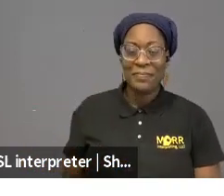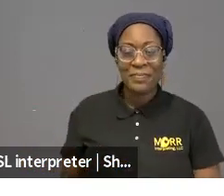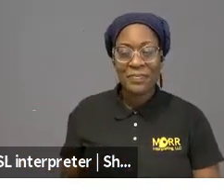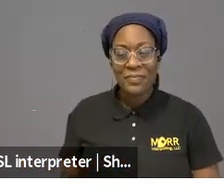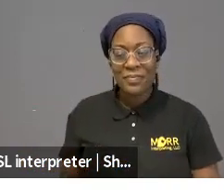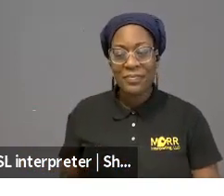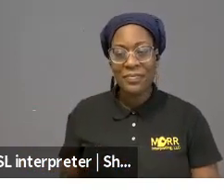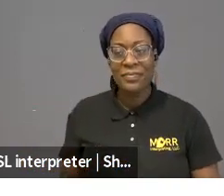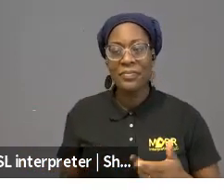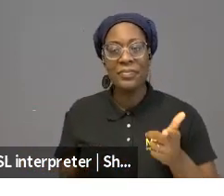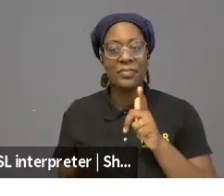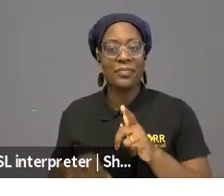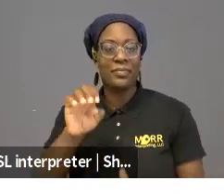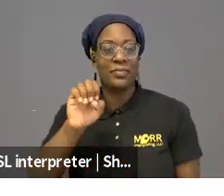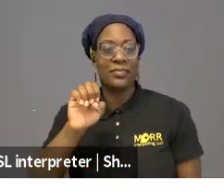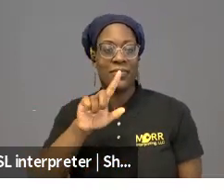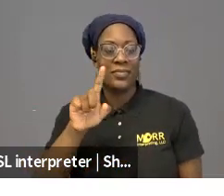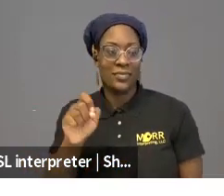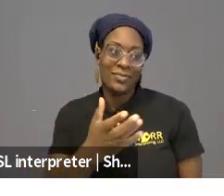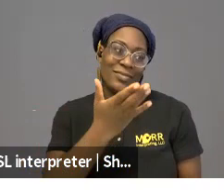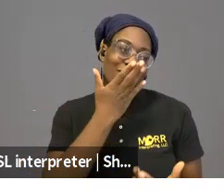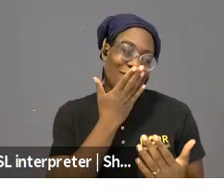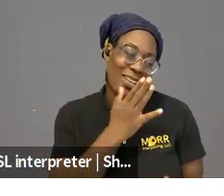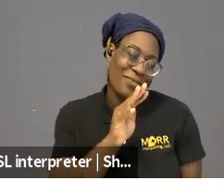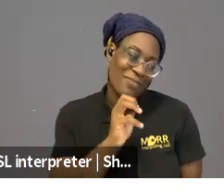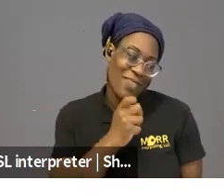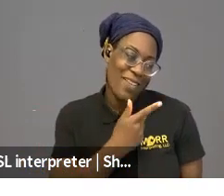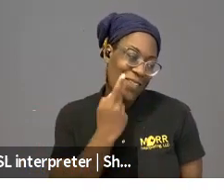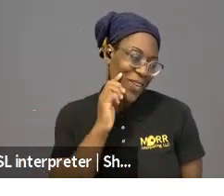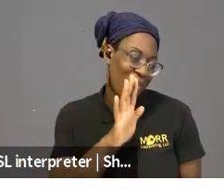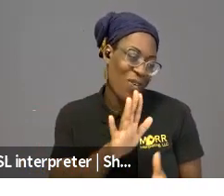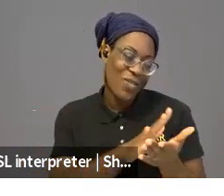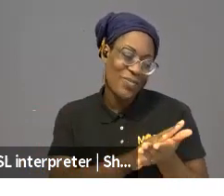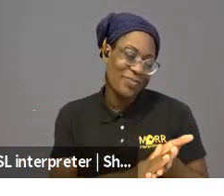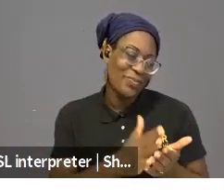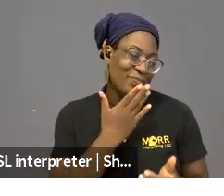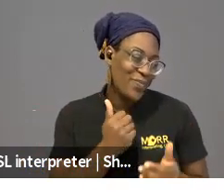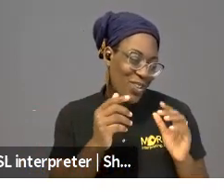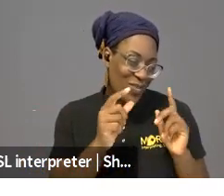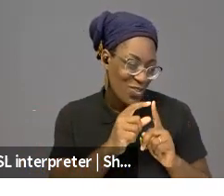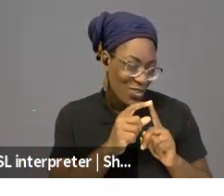I have been able to work with Meg, first as a mentor and now more as a colleague,